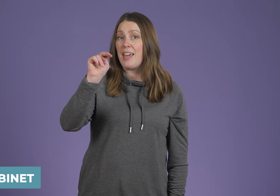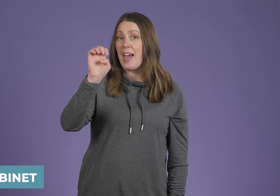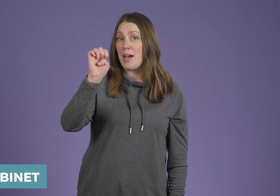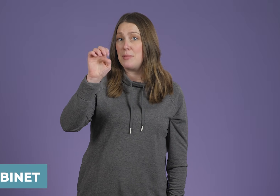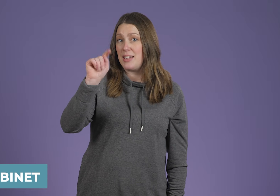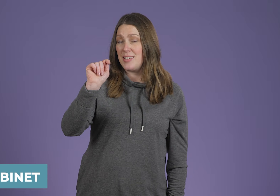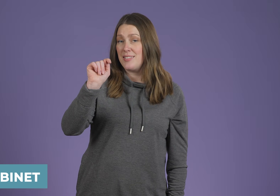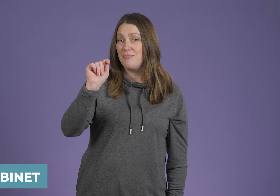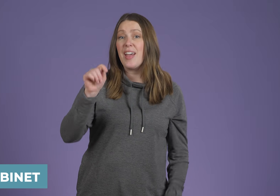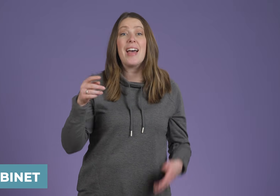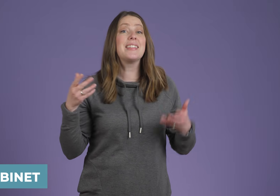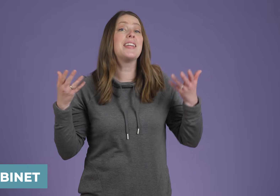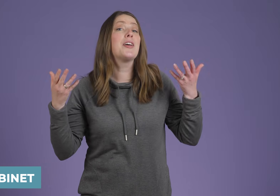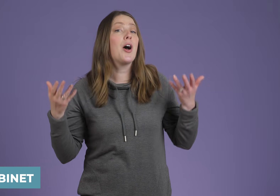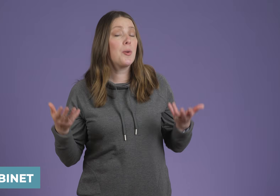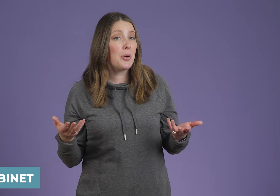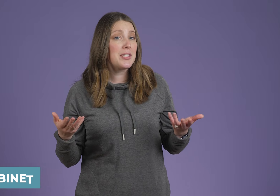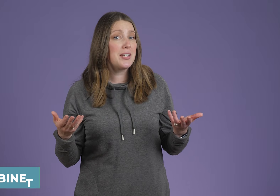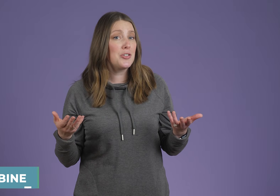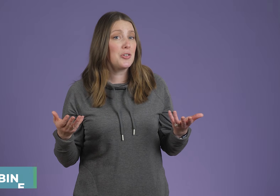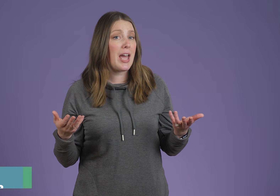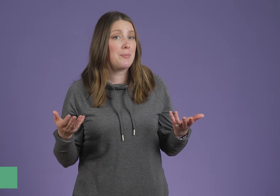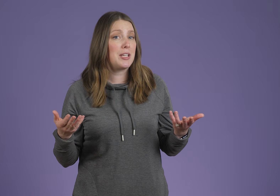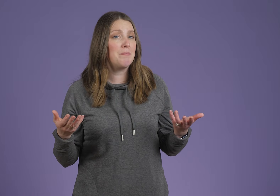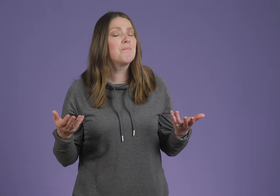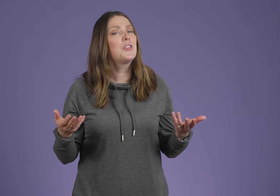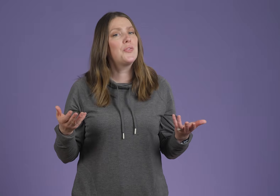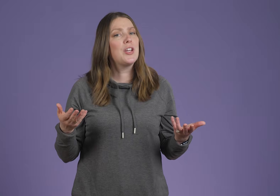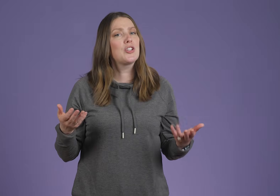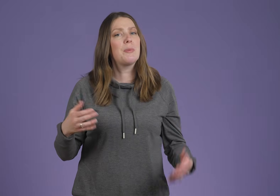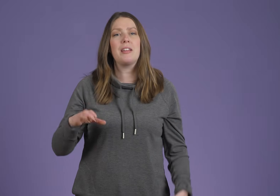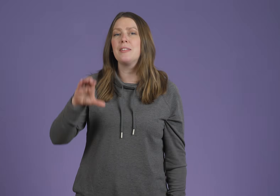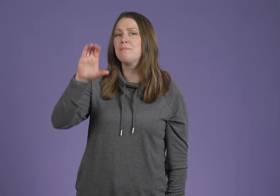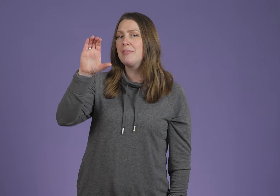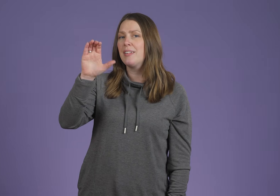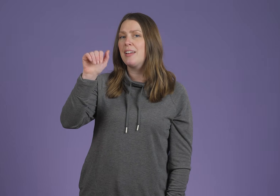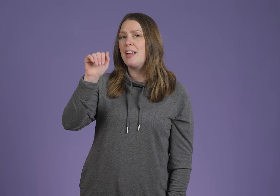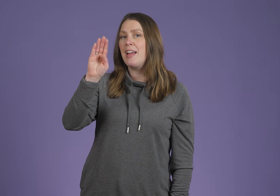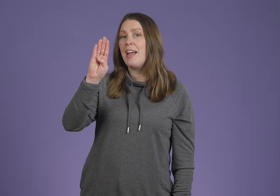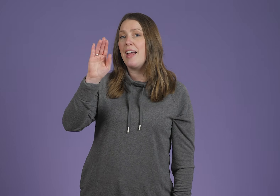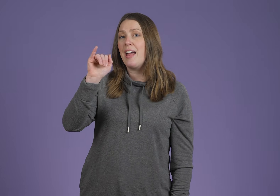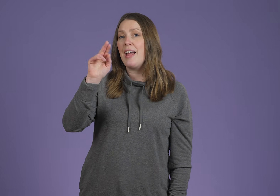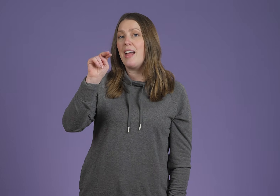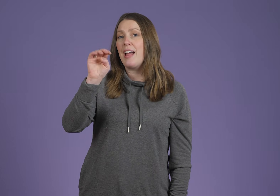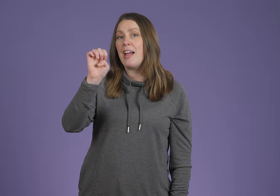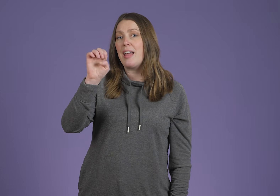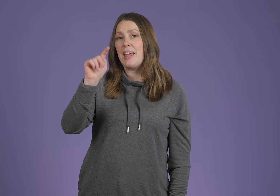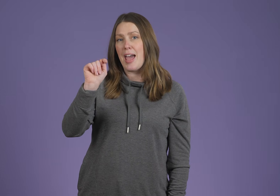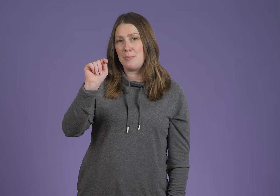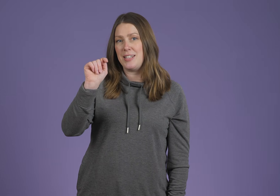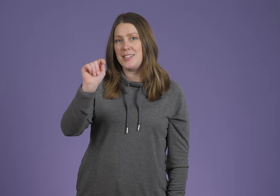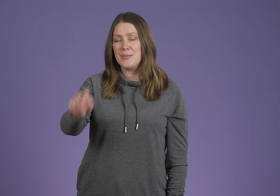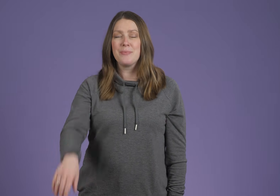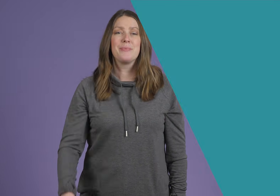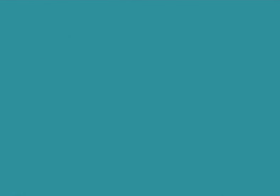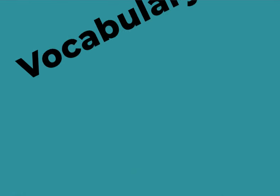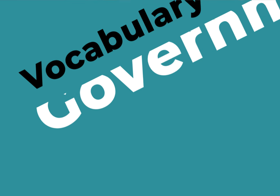cabinet as in a presidential cabinet. You fingerspell it. Cabinet.